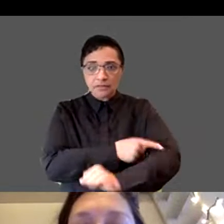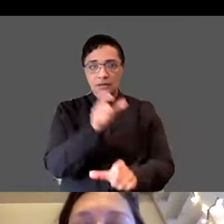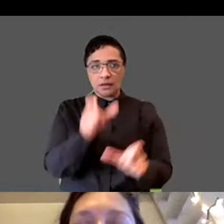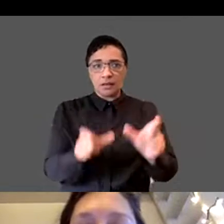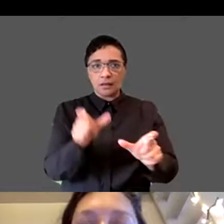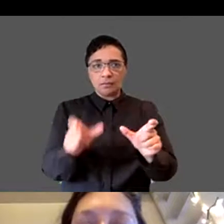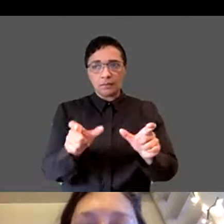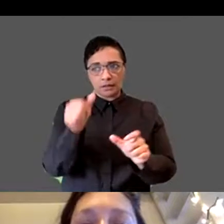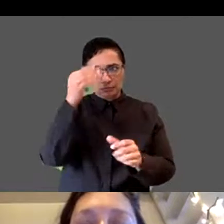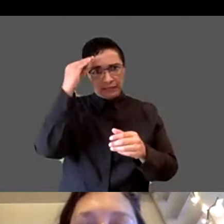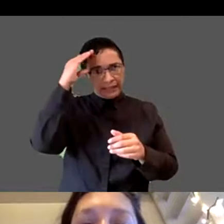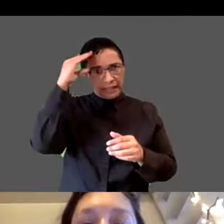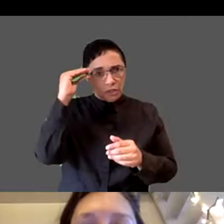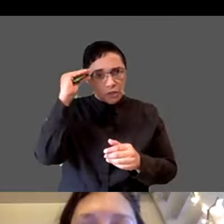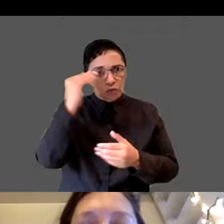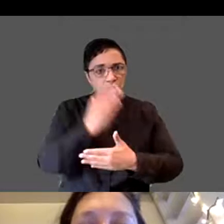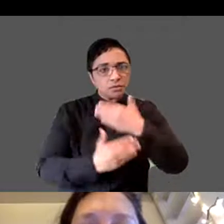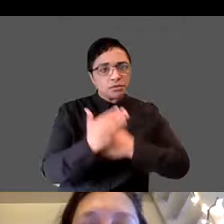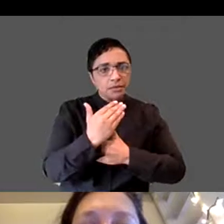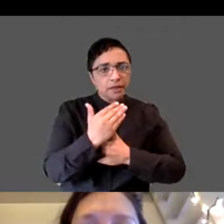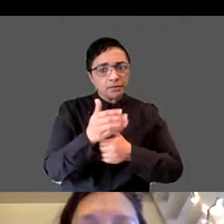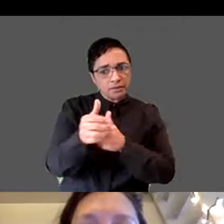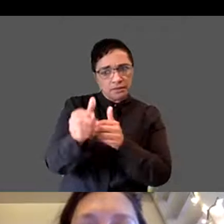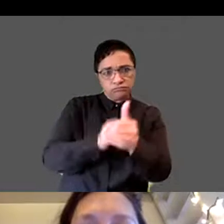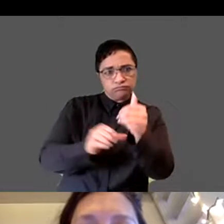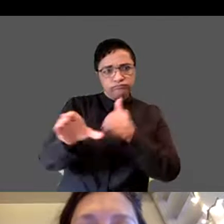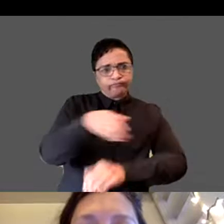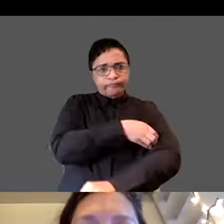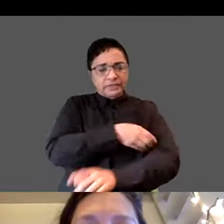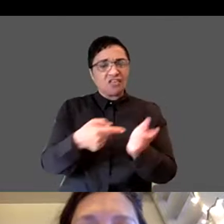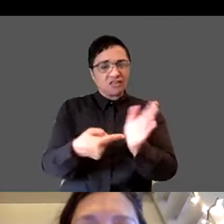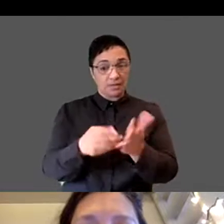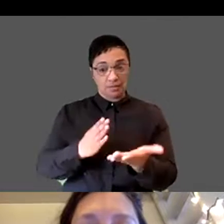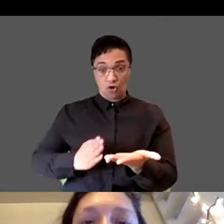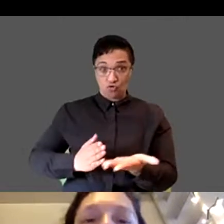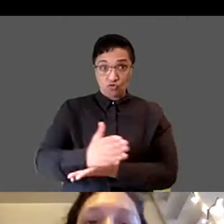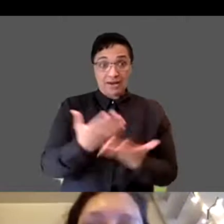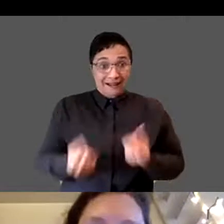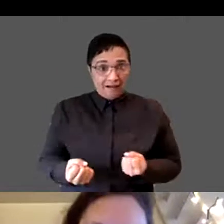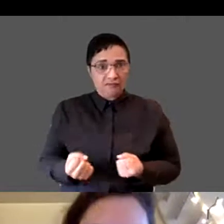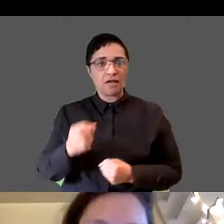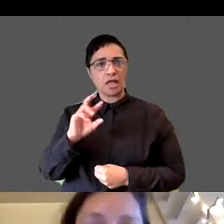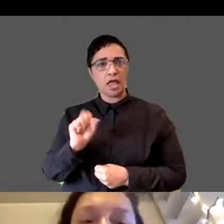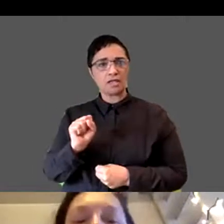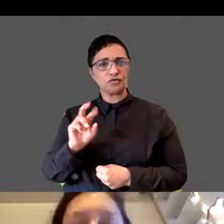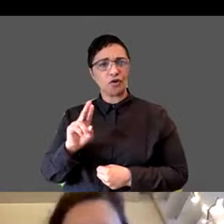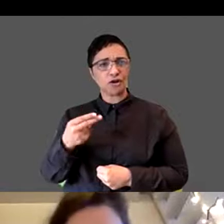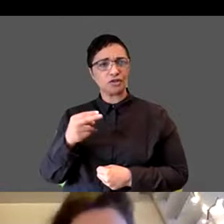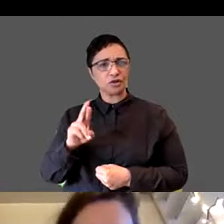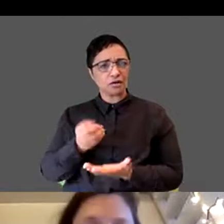maybe in regards to right to sex, sexual reproductive health, so what can we focus on and what should